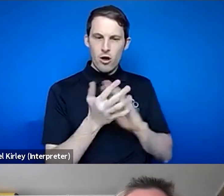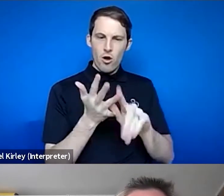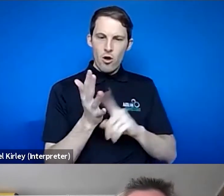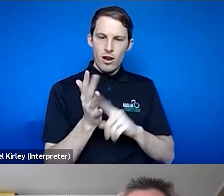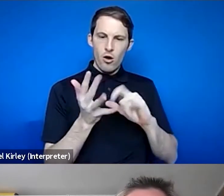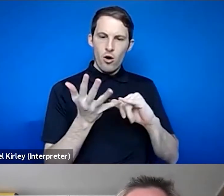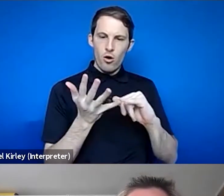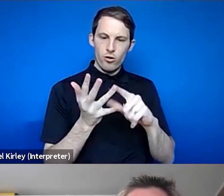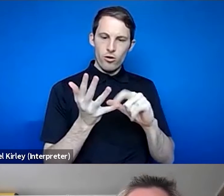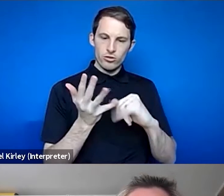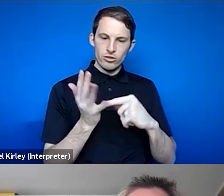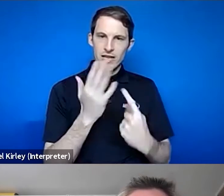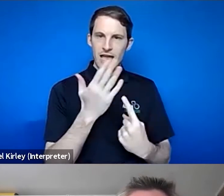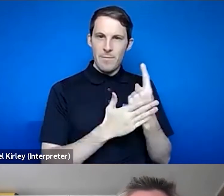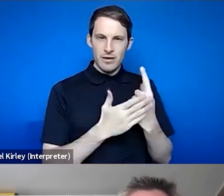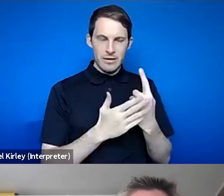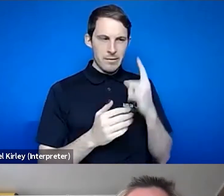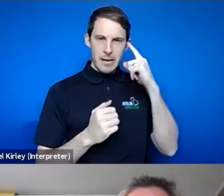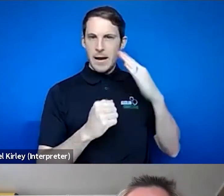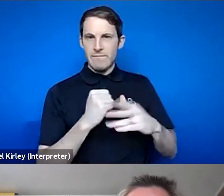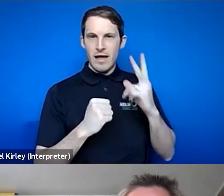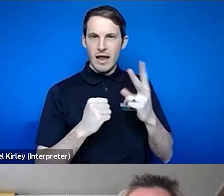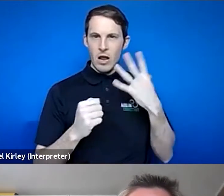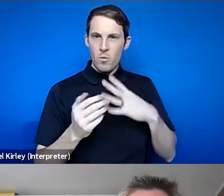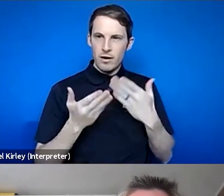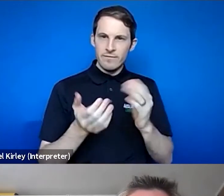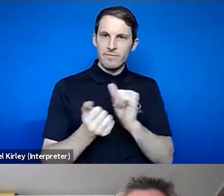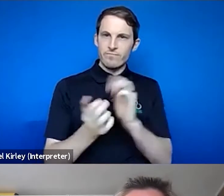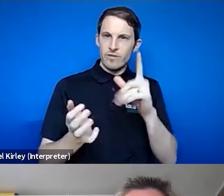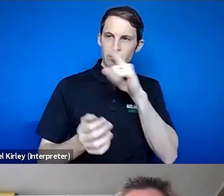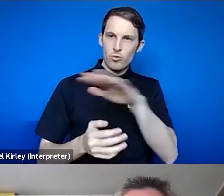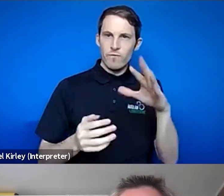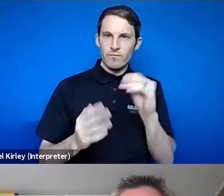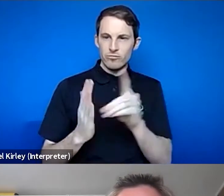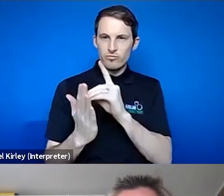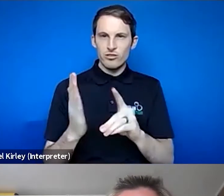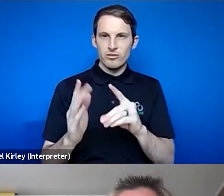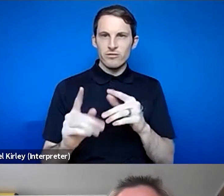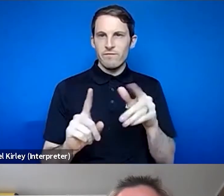the rights of people to be free from discrimination, from violence and torture. We must enshrine